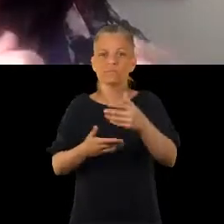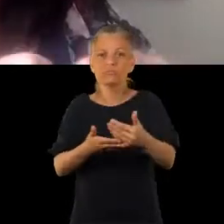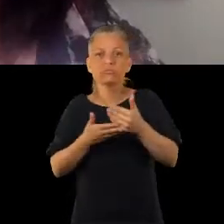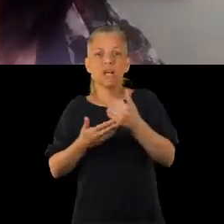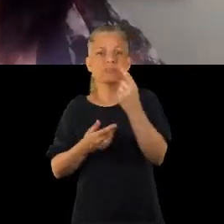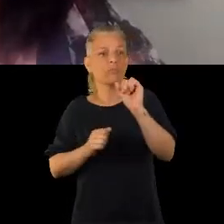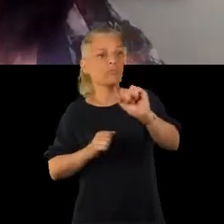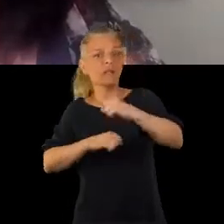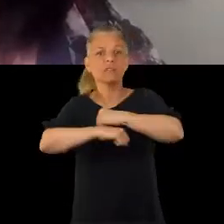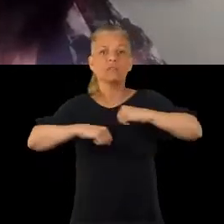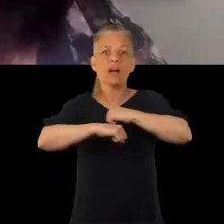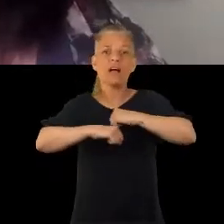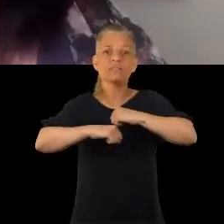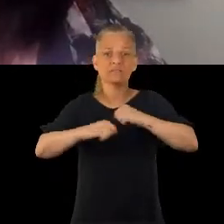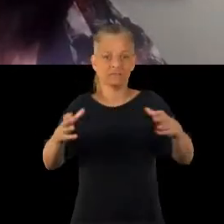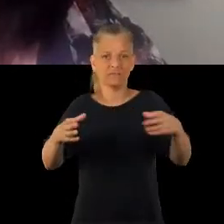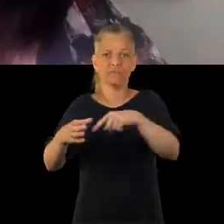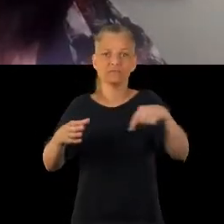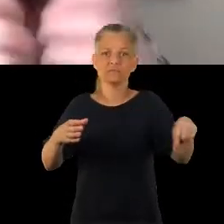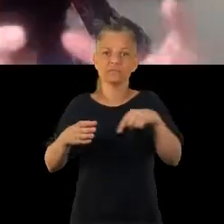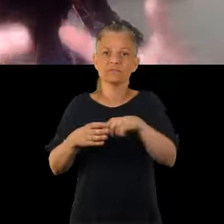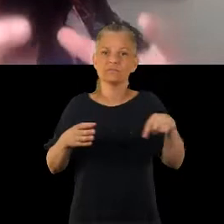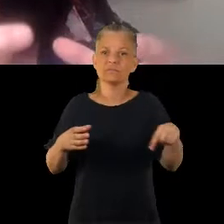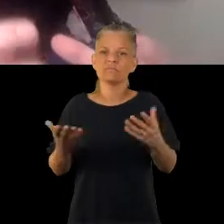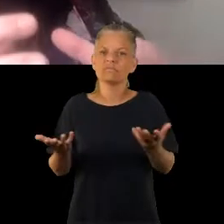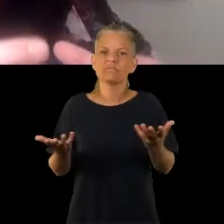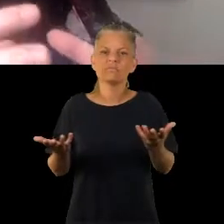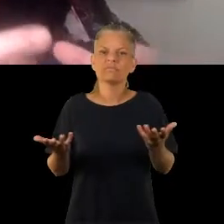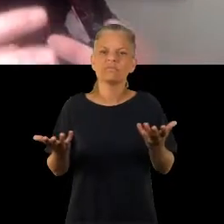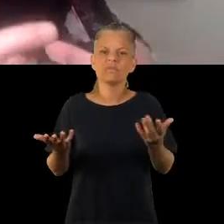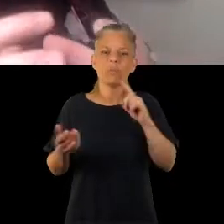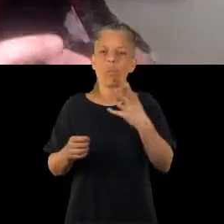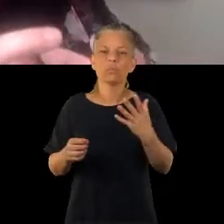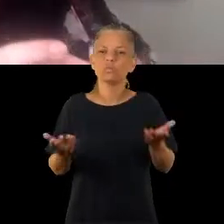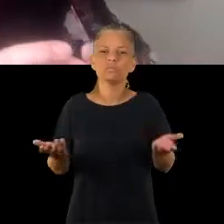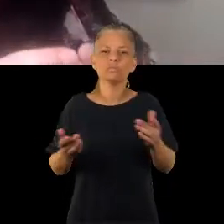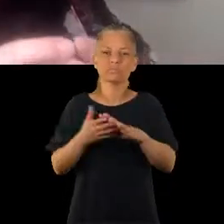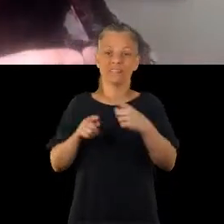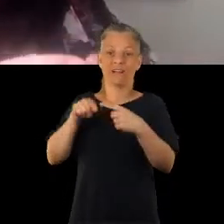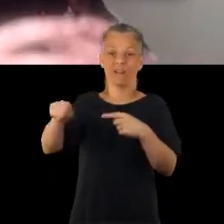we use service users down here, to allow that to be shaped by lived experience expertise